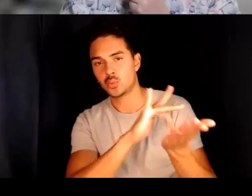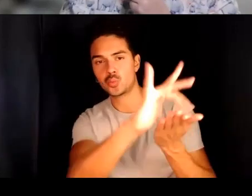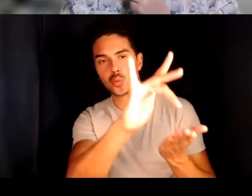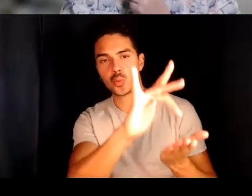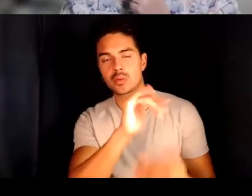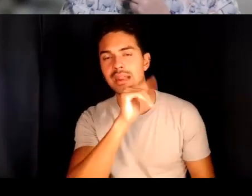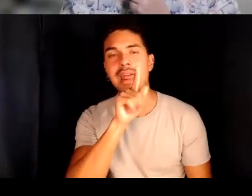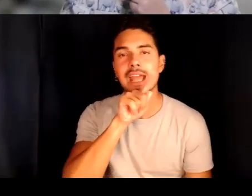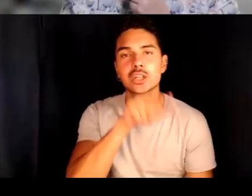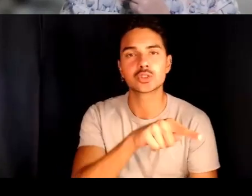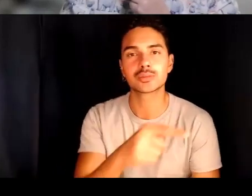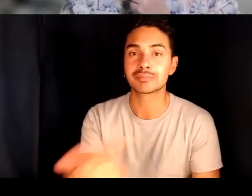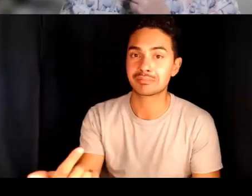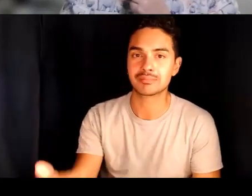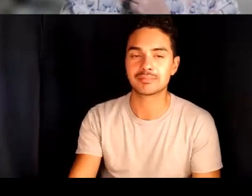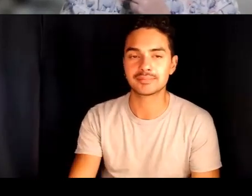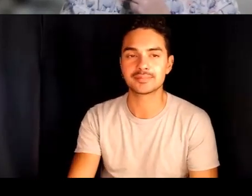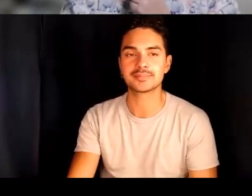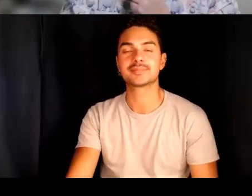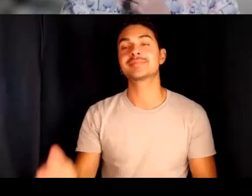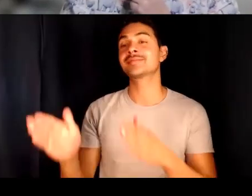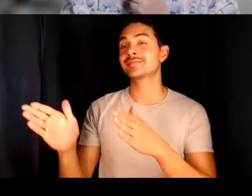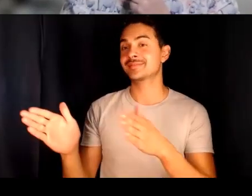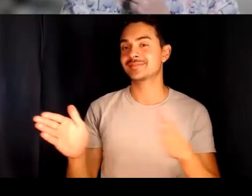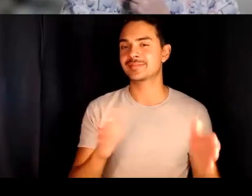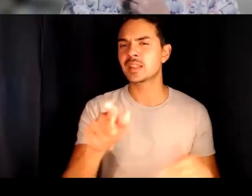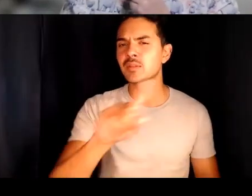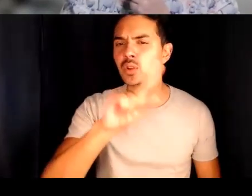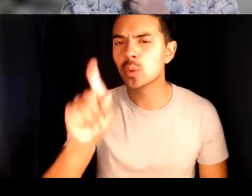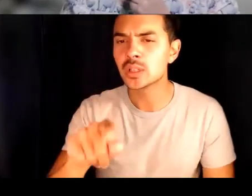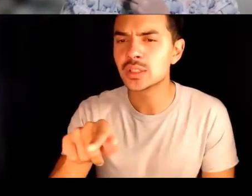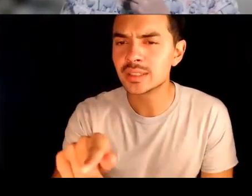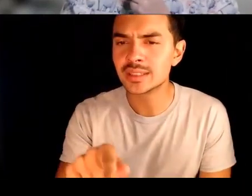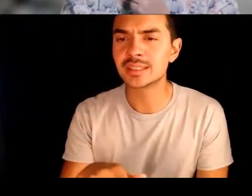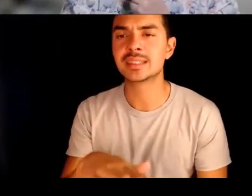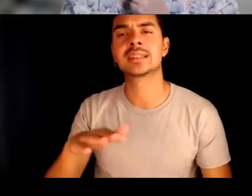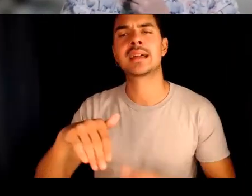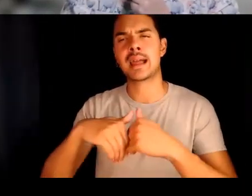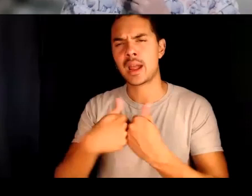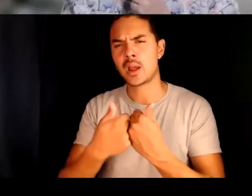And we've got two more. And I see we've got a question about, you know, how we can kinda incorporate this in.